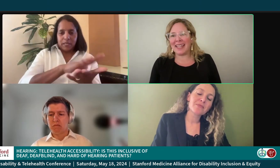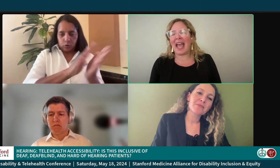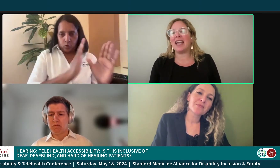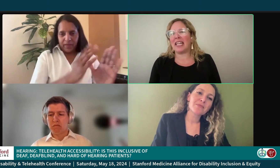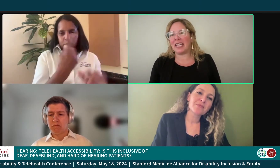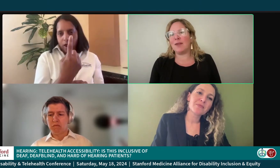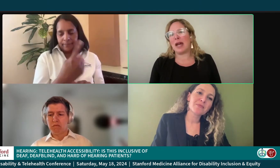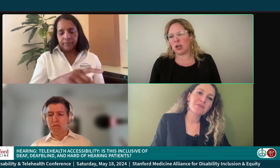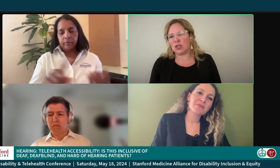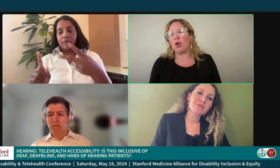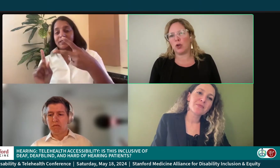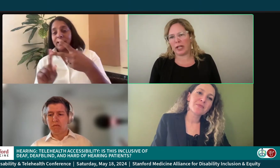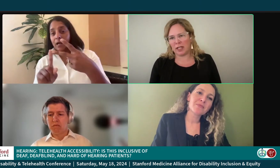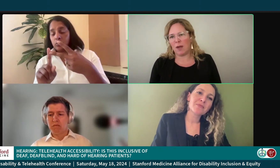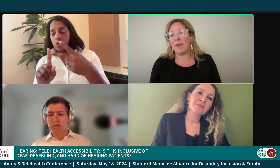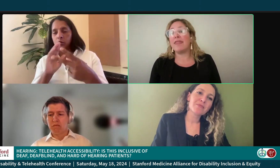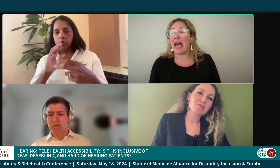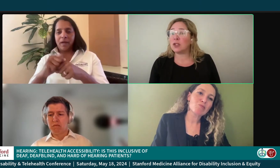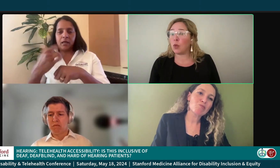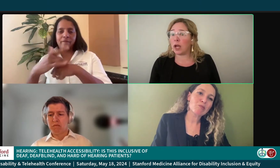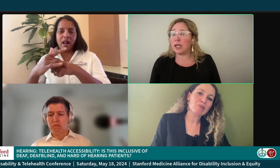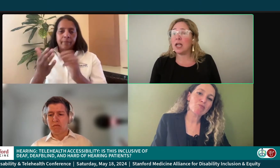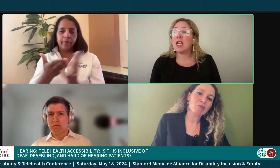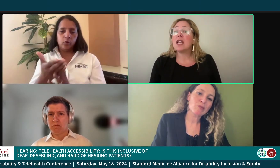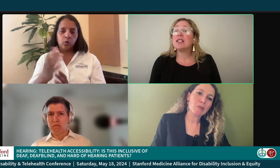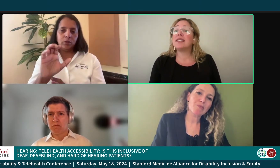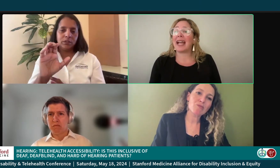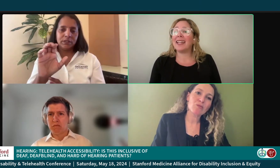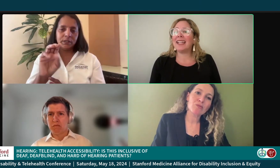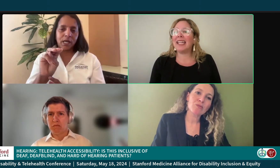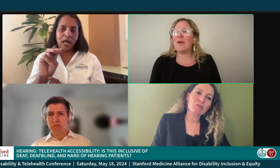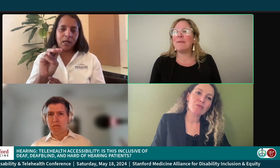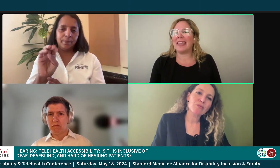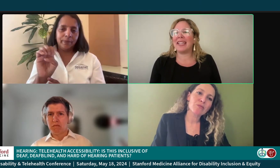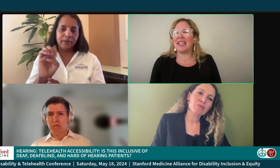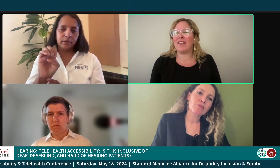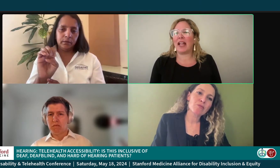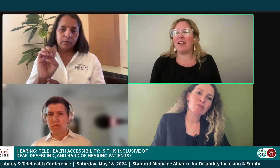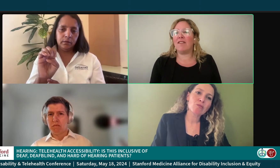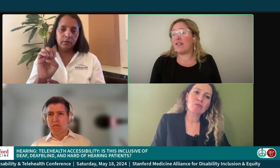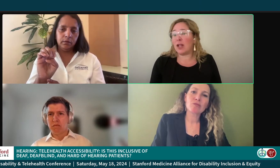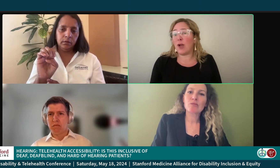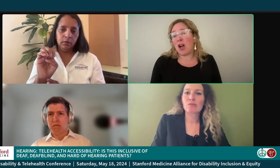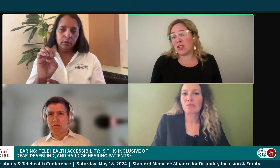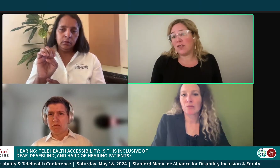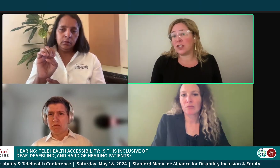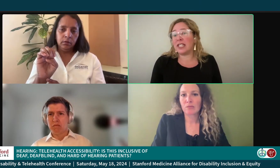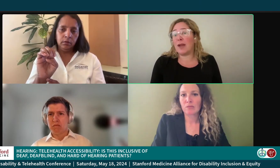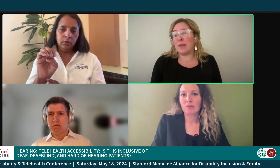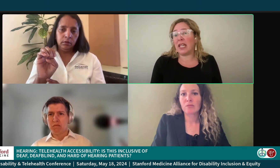that in medical school curriculum, that's one. Secondly, making it available also for CME.